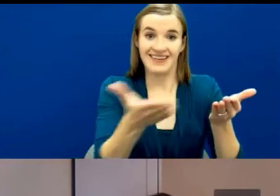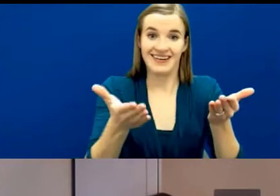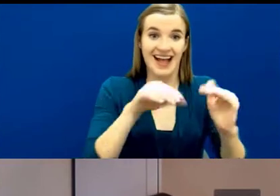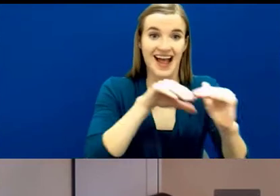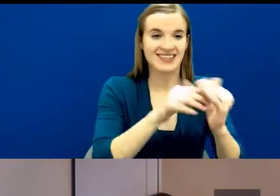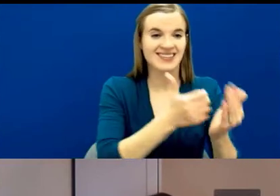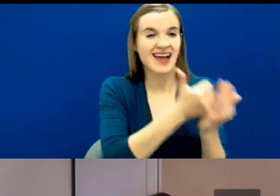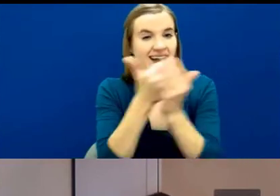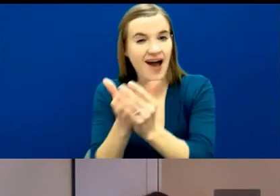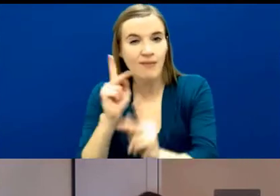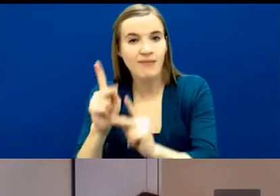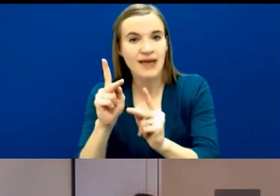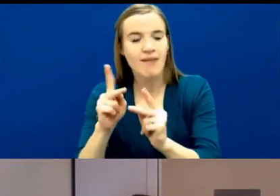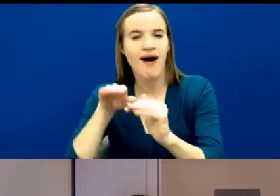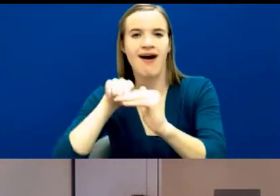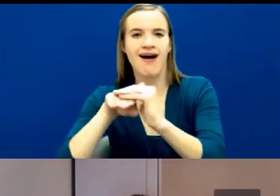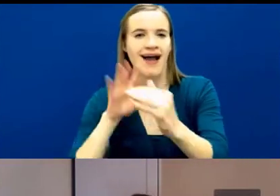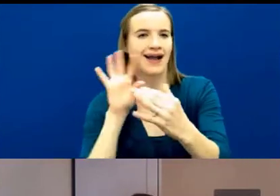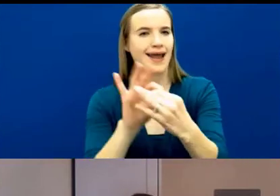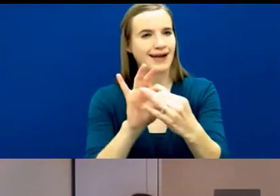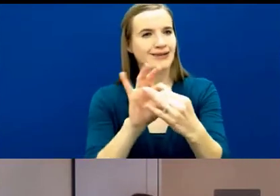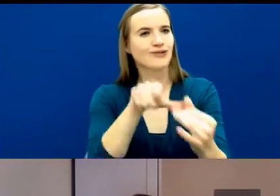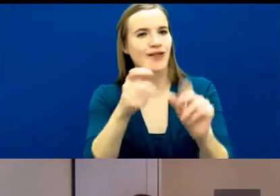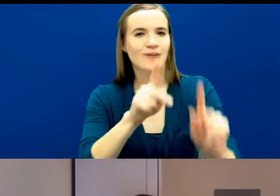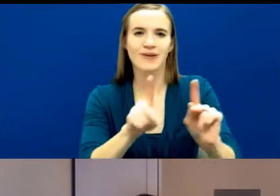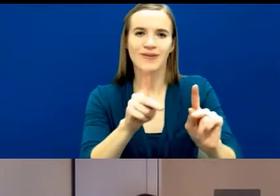we were able to change our school visit to, so instead of just showing the